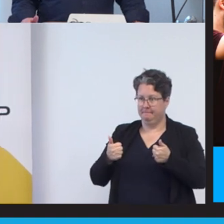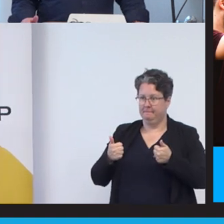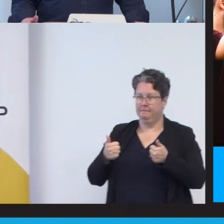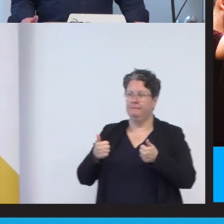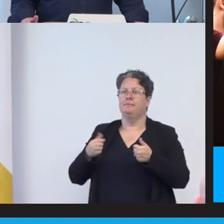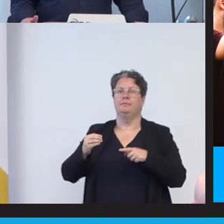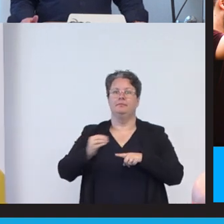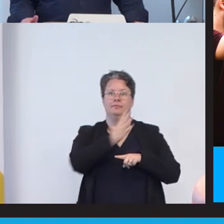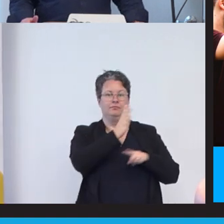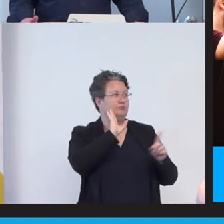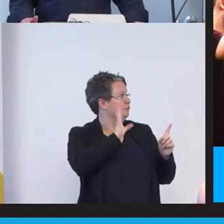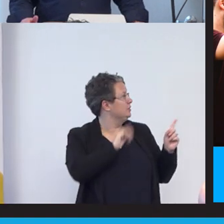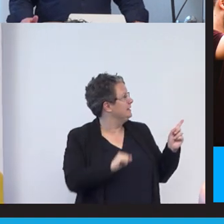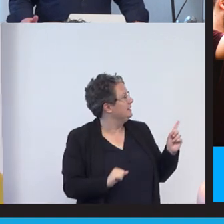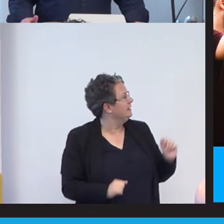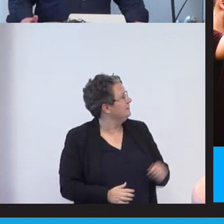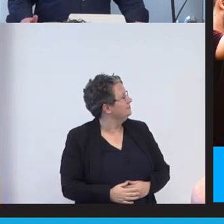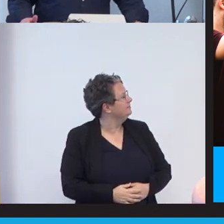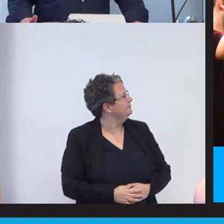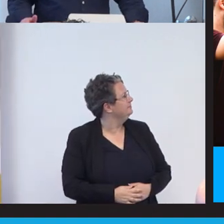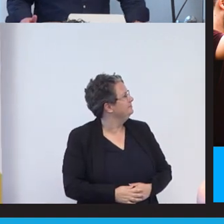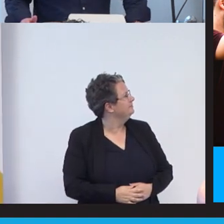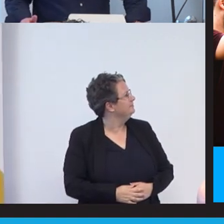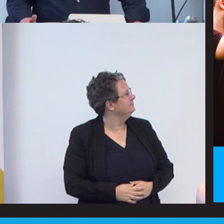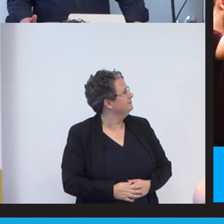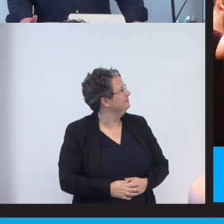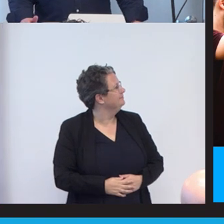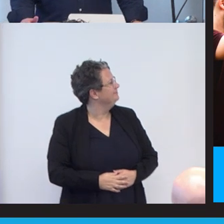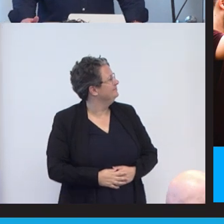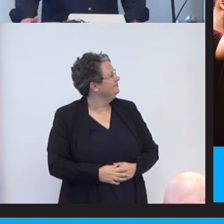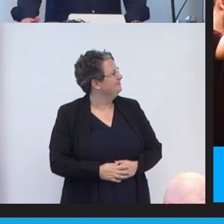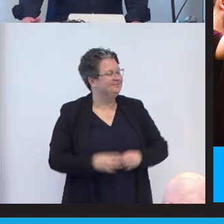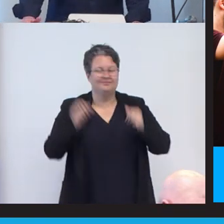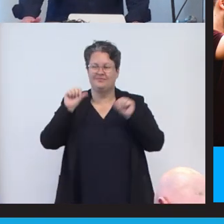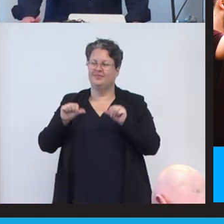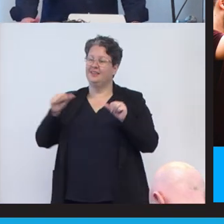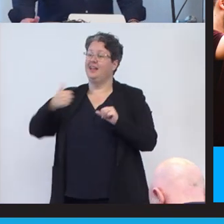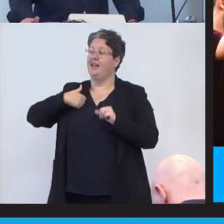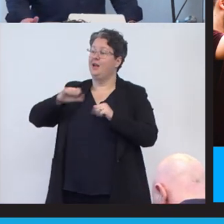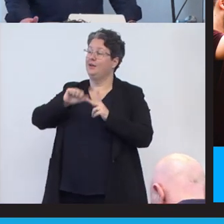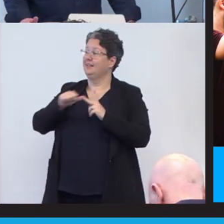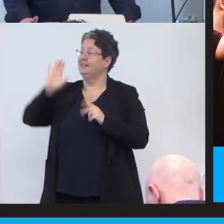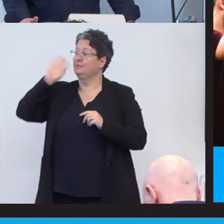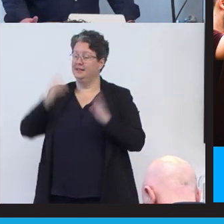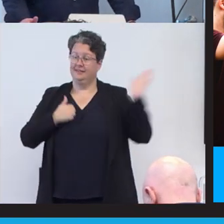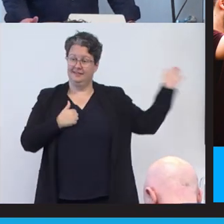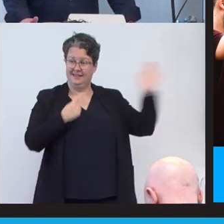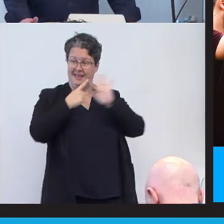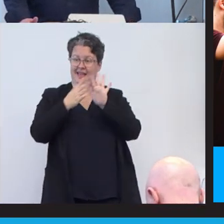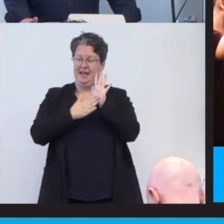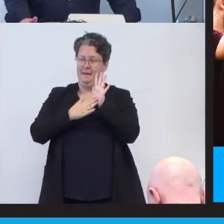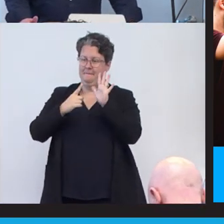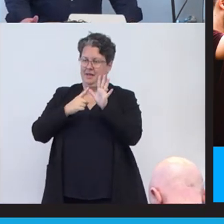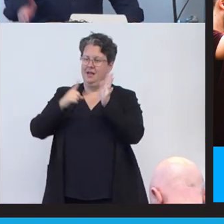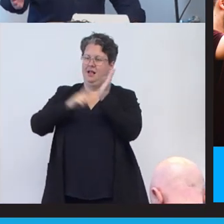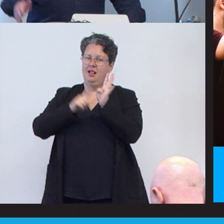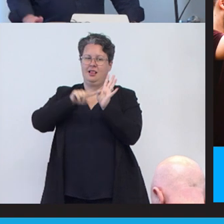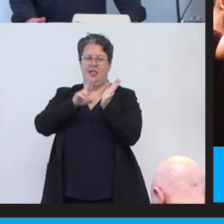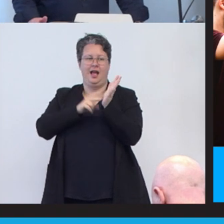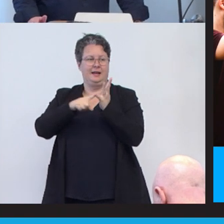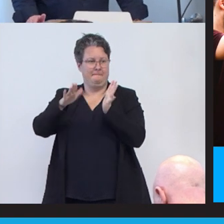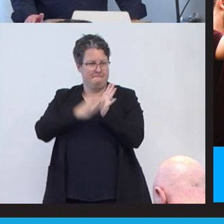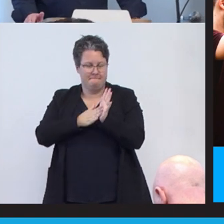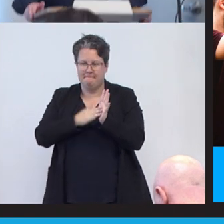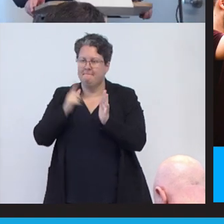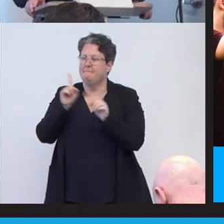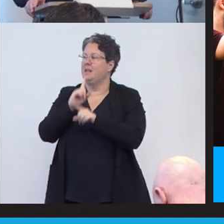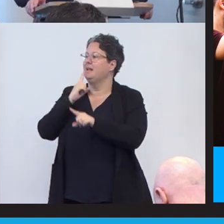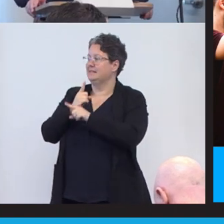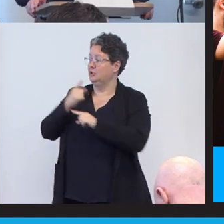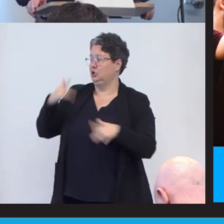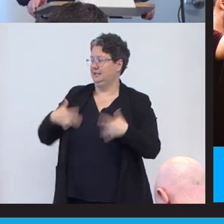screen. Okay. Our next speaker is Emma Lyneham, who as I said is joining us from Townsville.